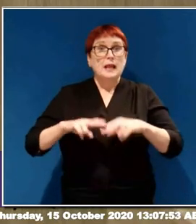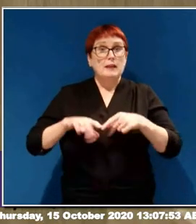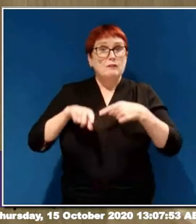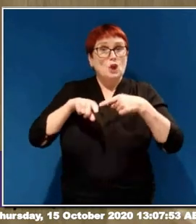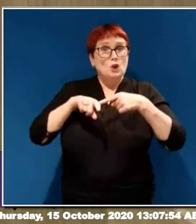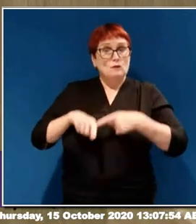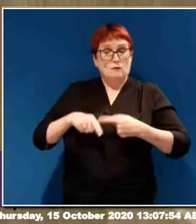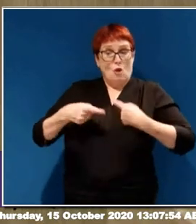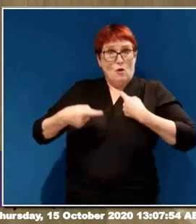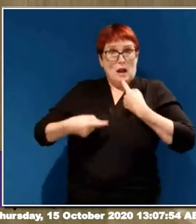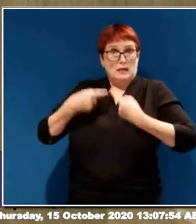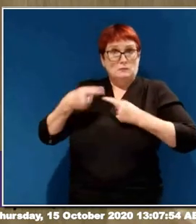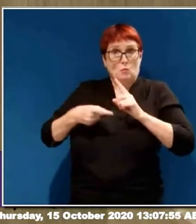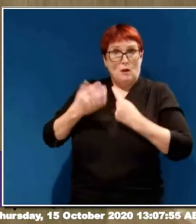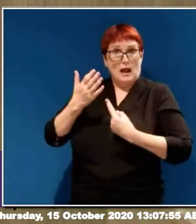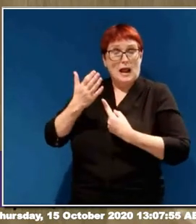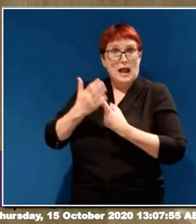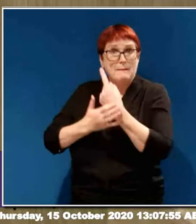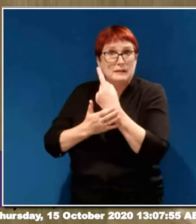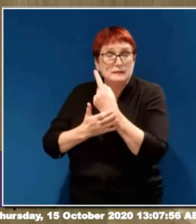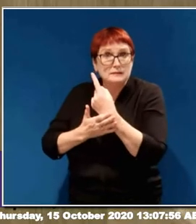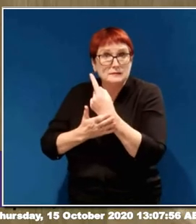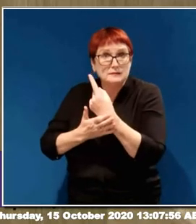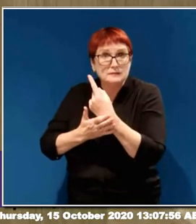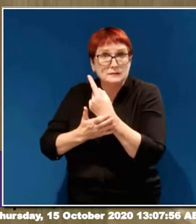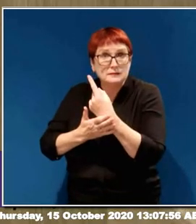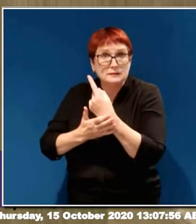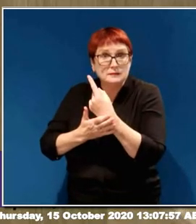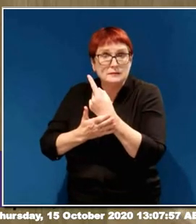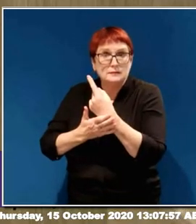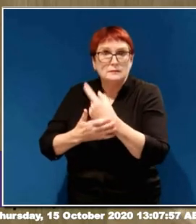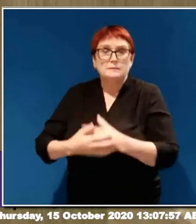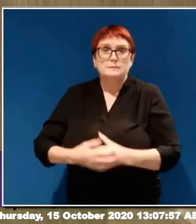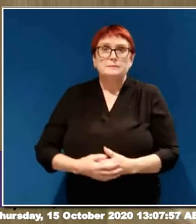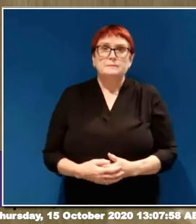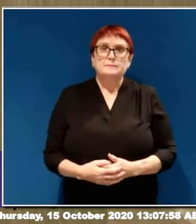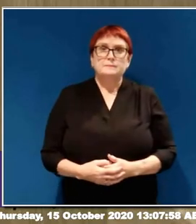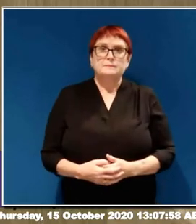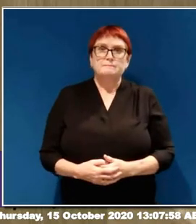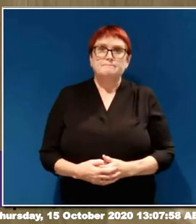caused to keep the student carrying out that behaviour.